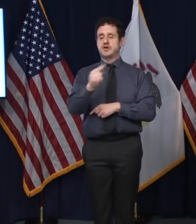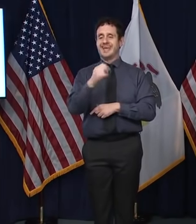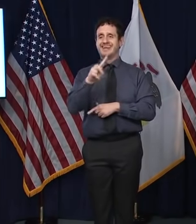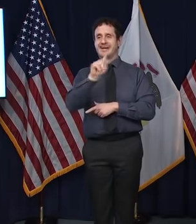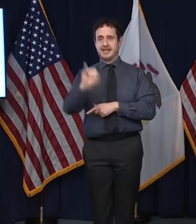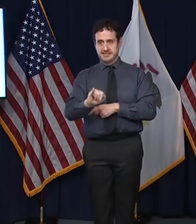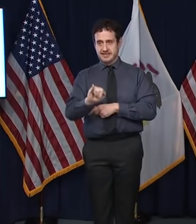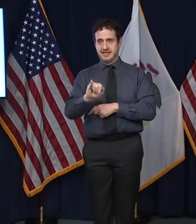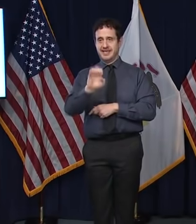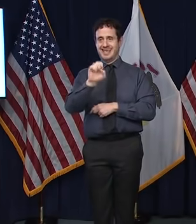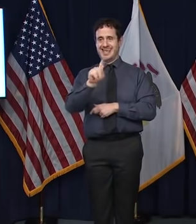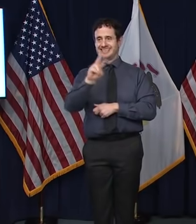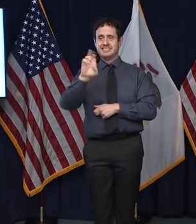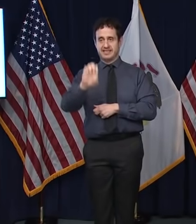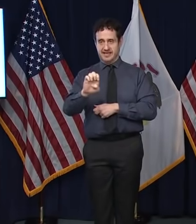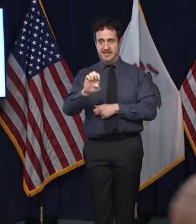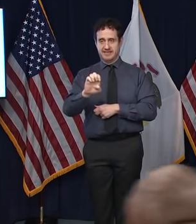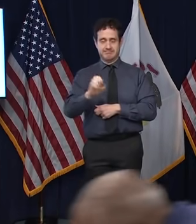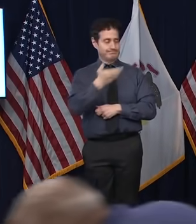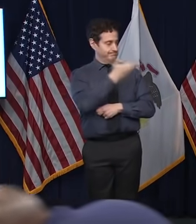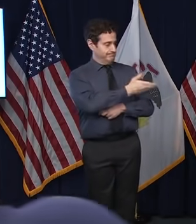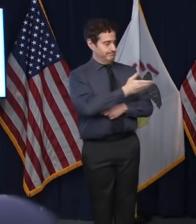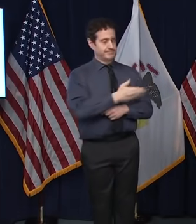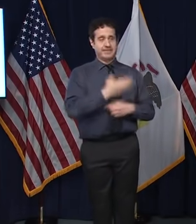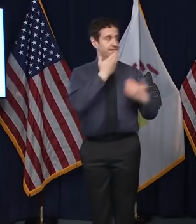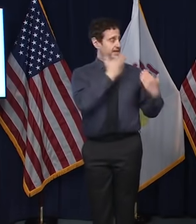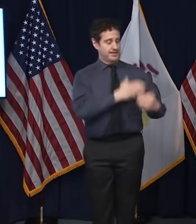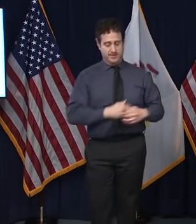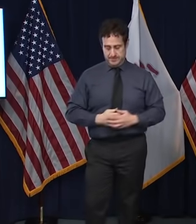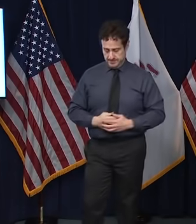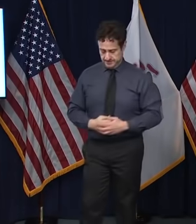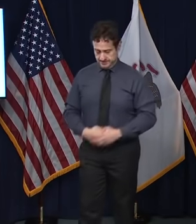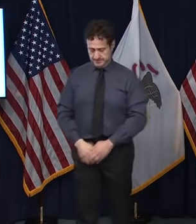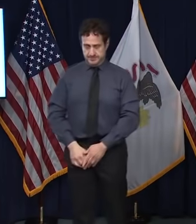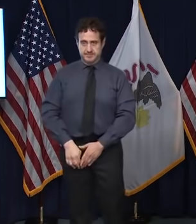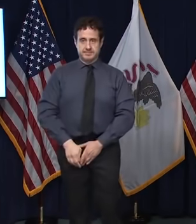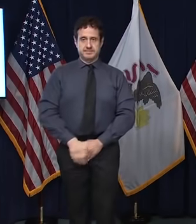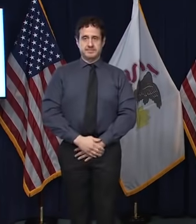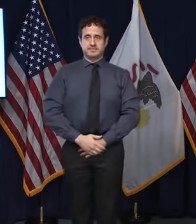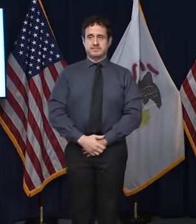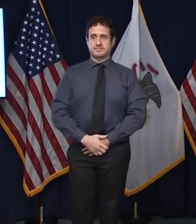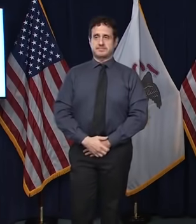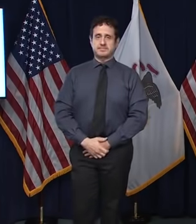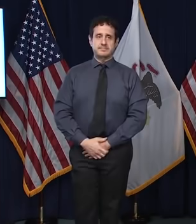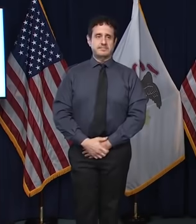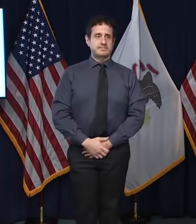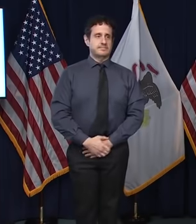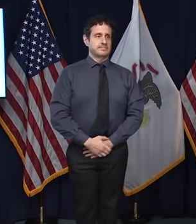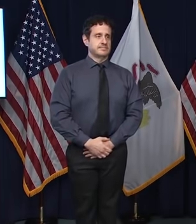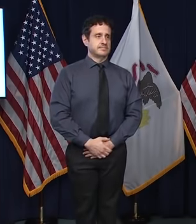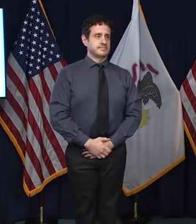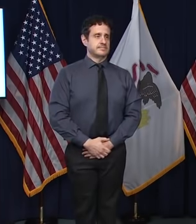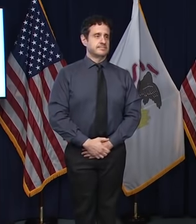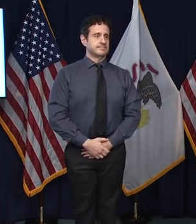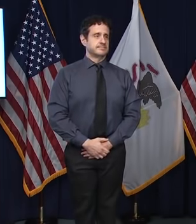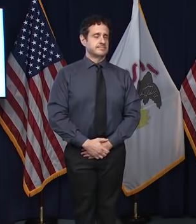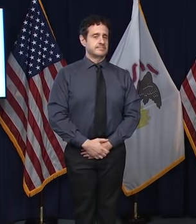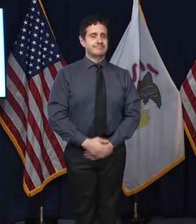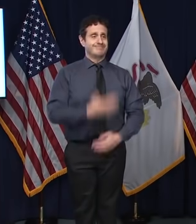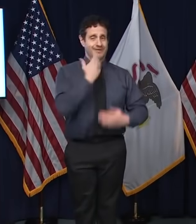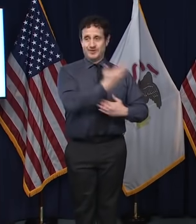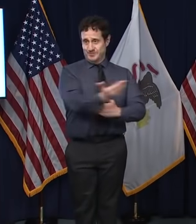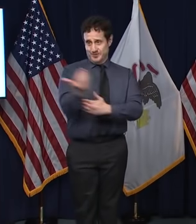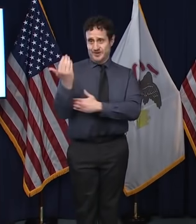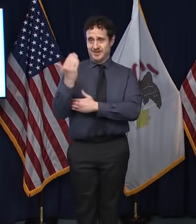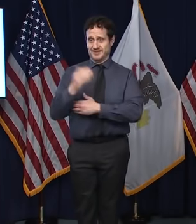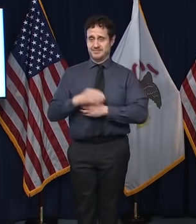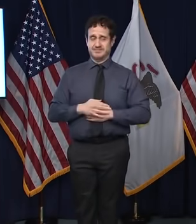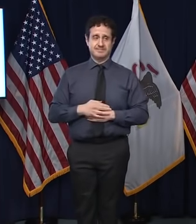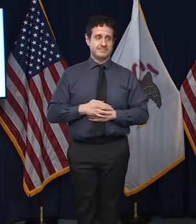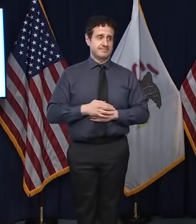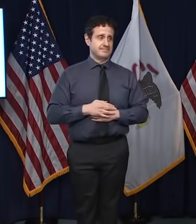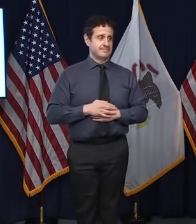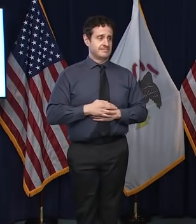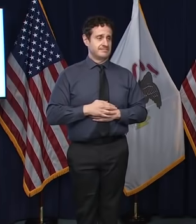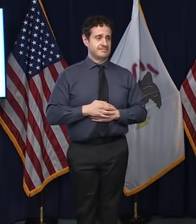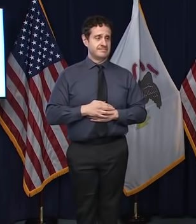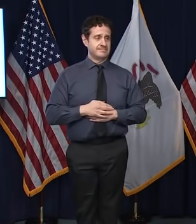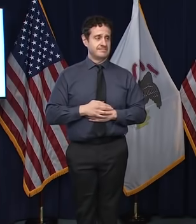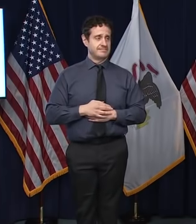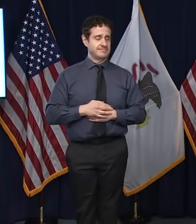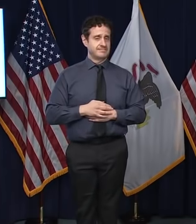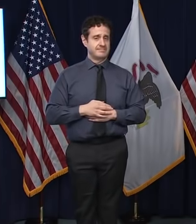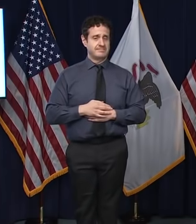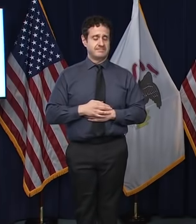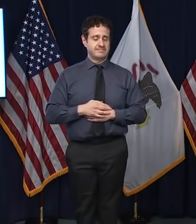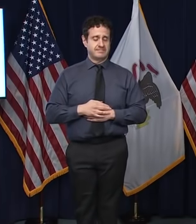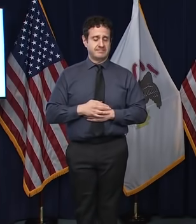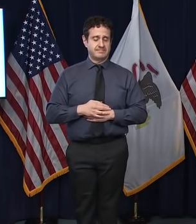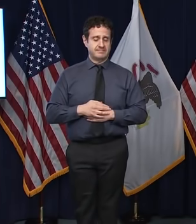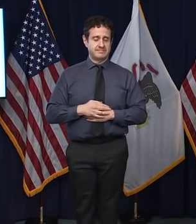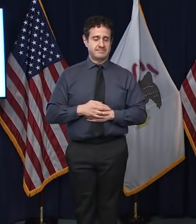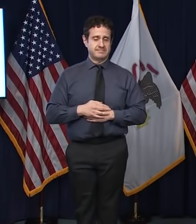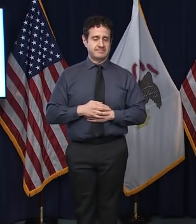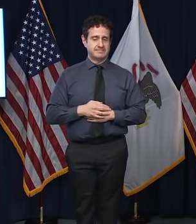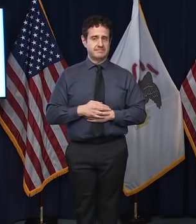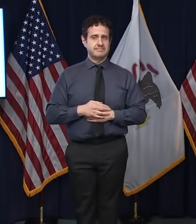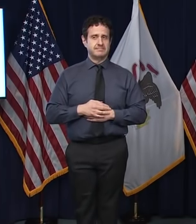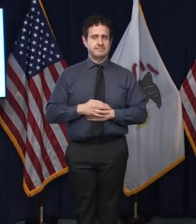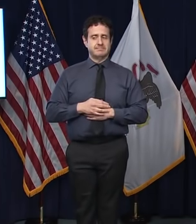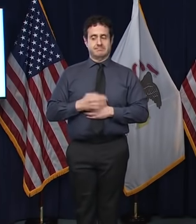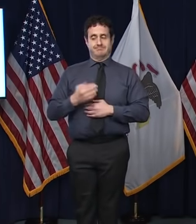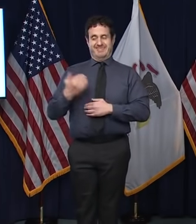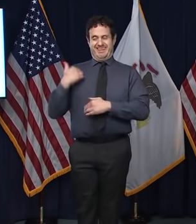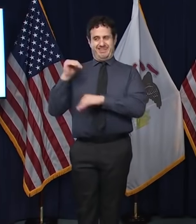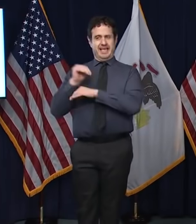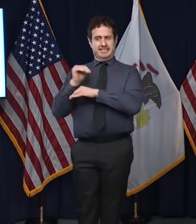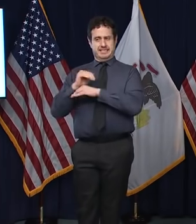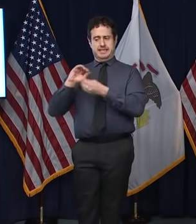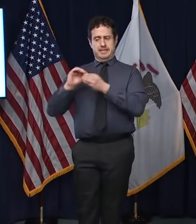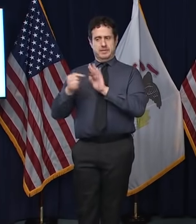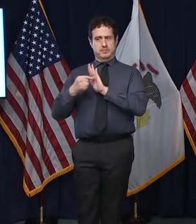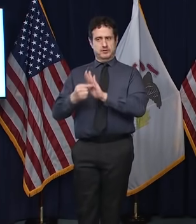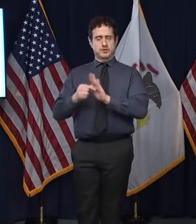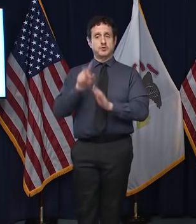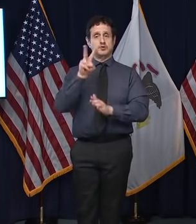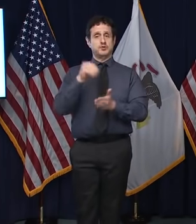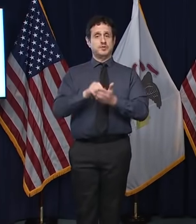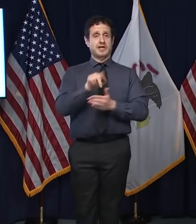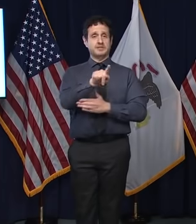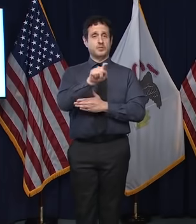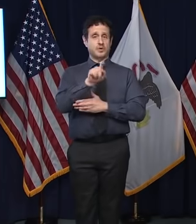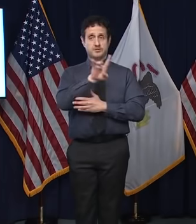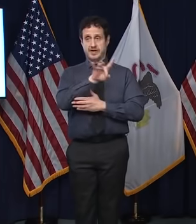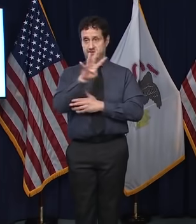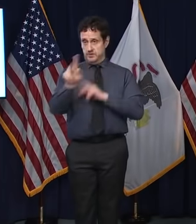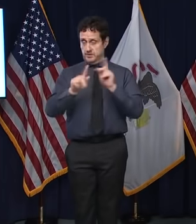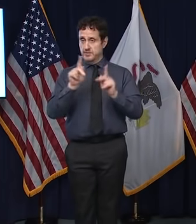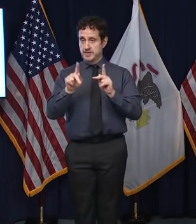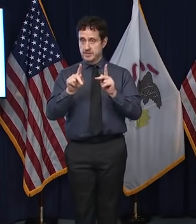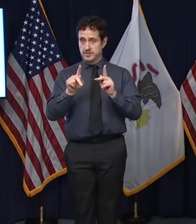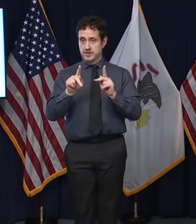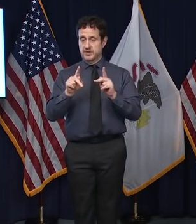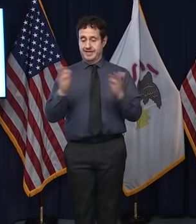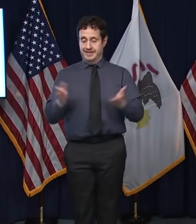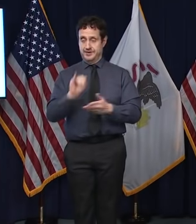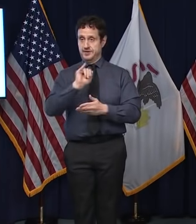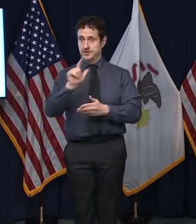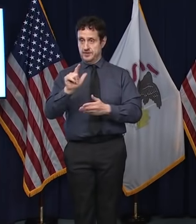department of public health Dr